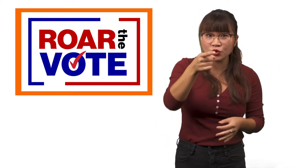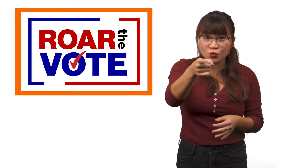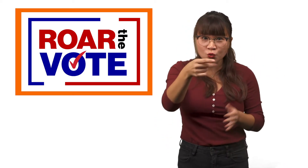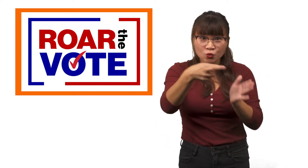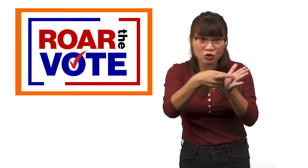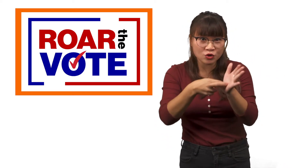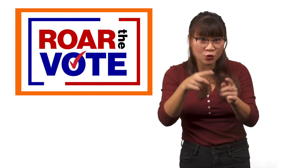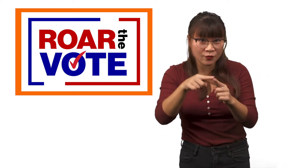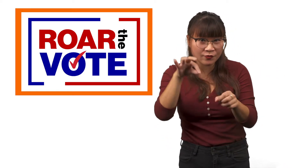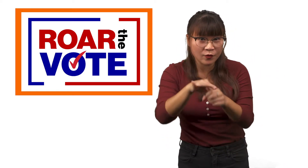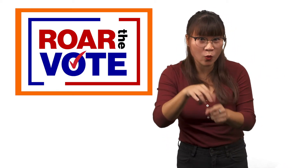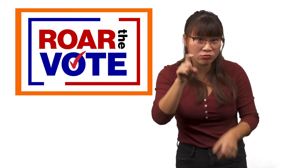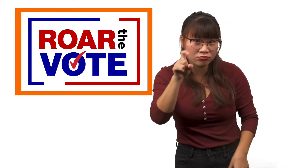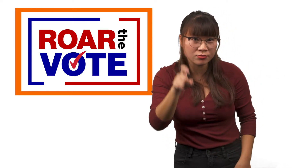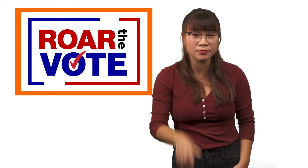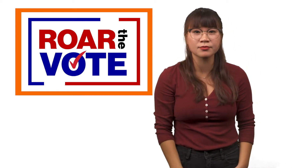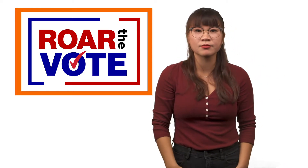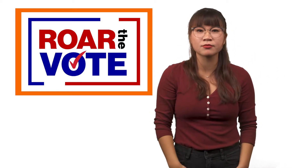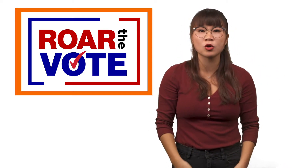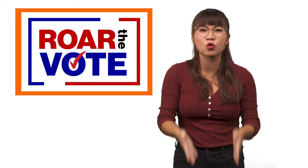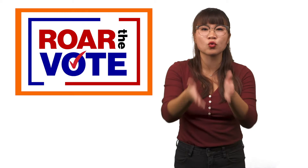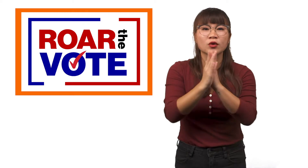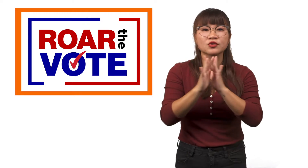determine if you’re registered to vote.